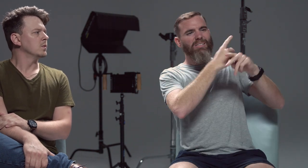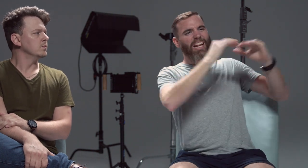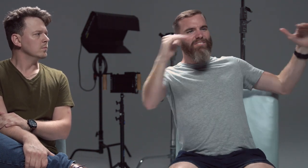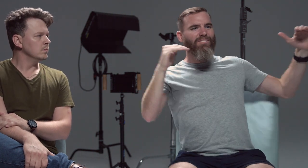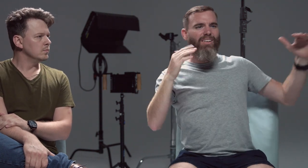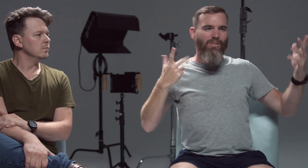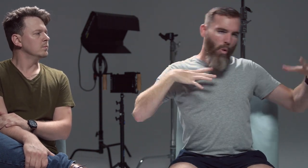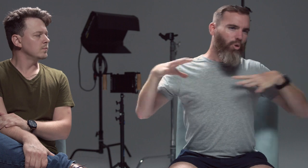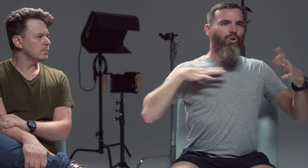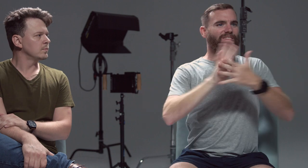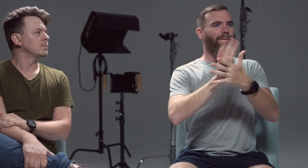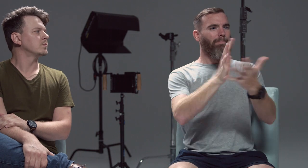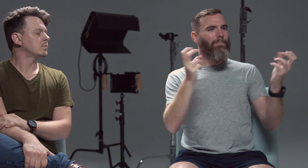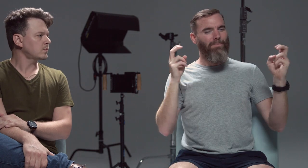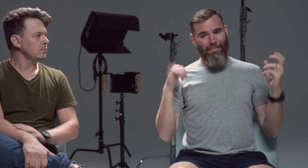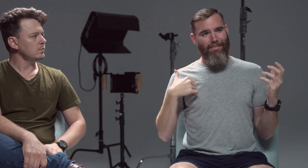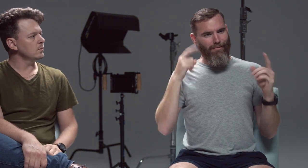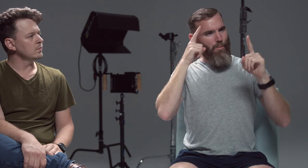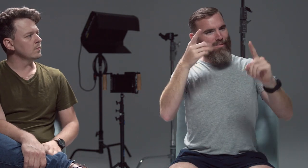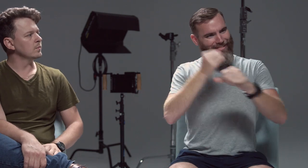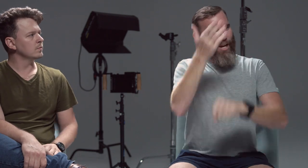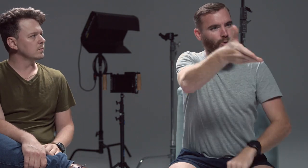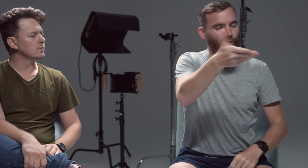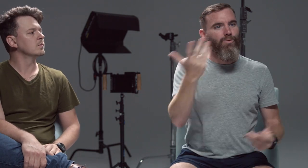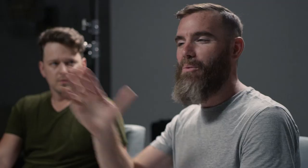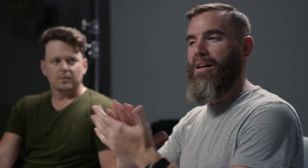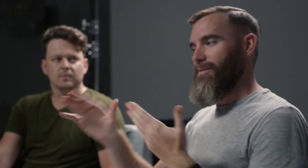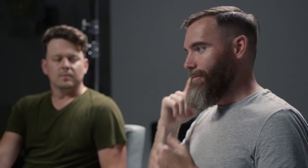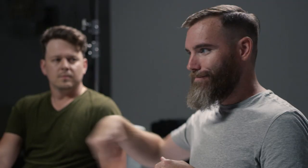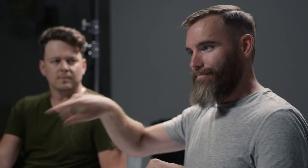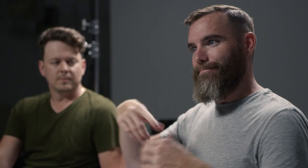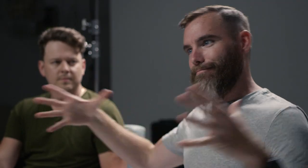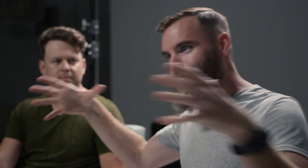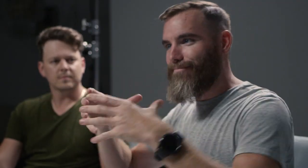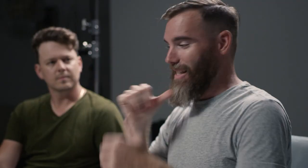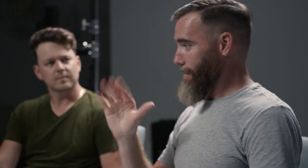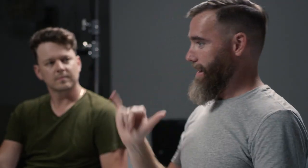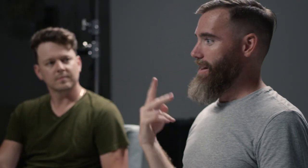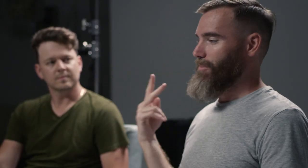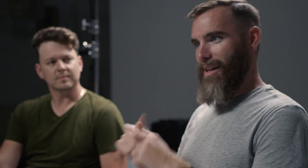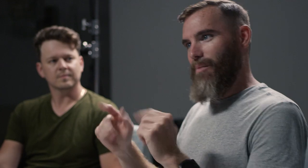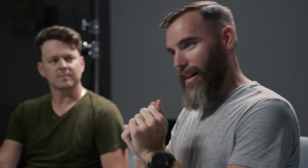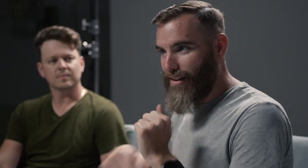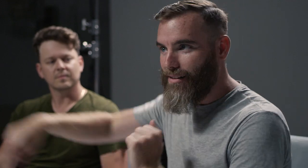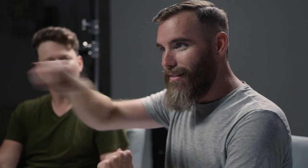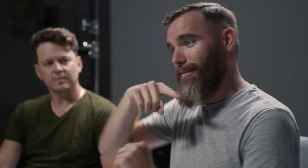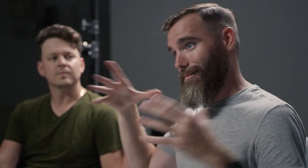the kind of quality you see in Hollywood films. It's our goal to get there, not just us two, but everyone collectively.